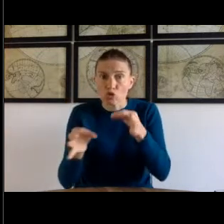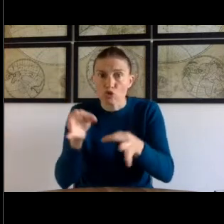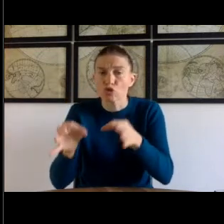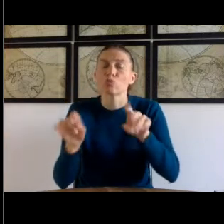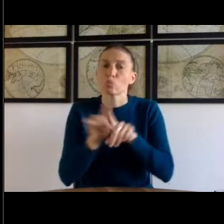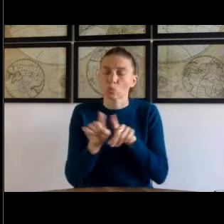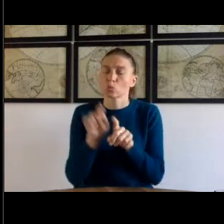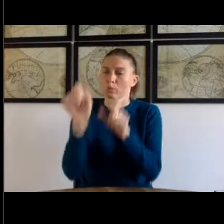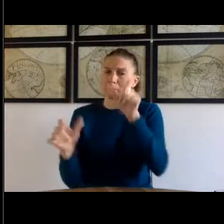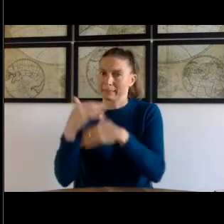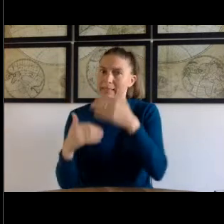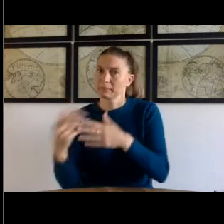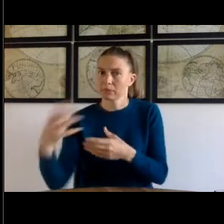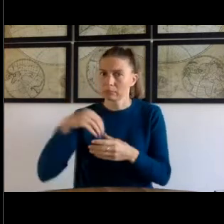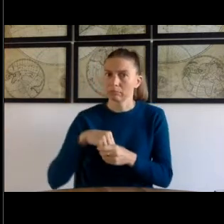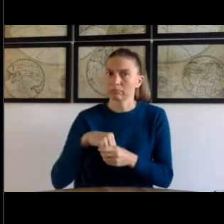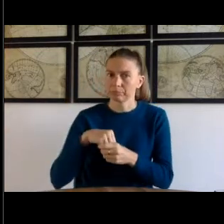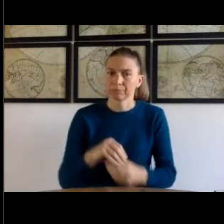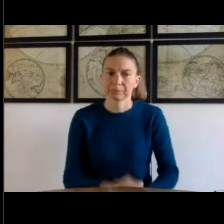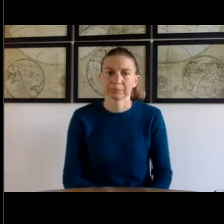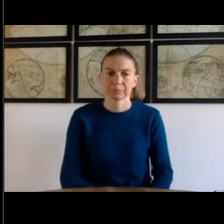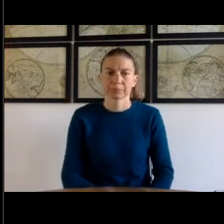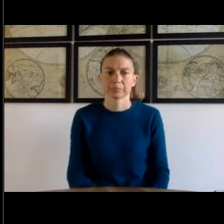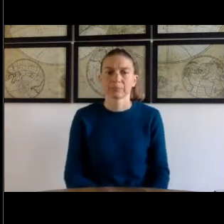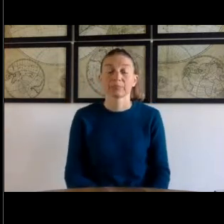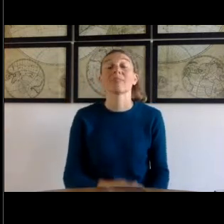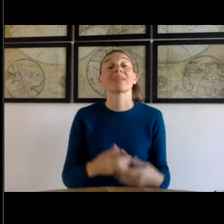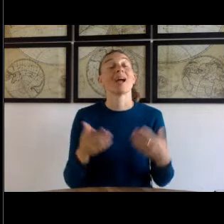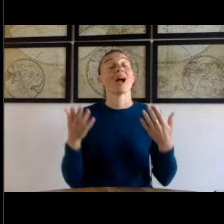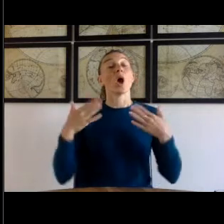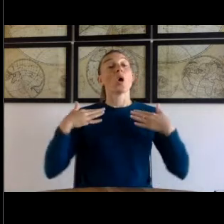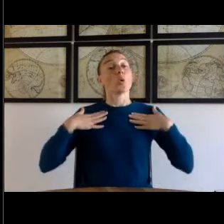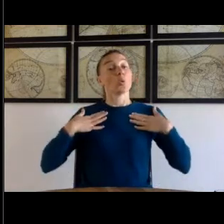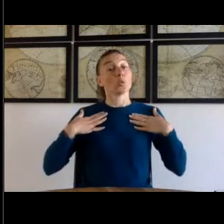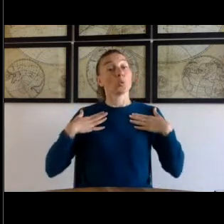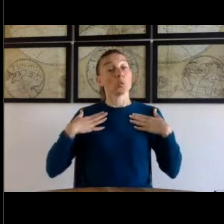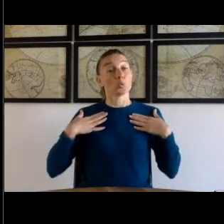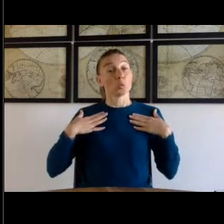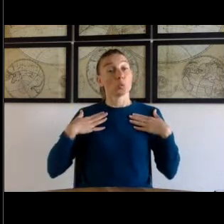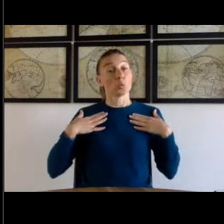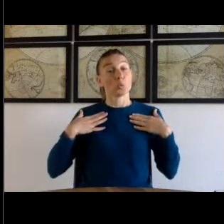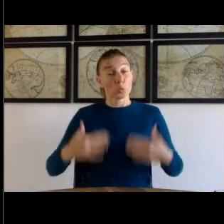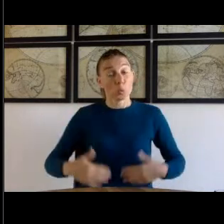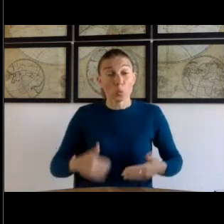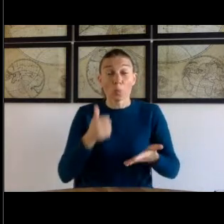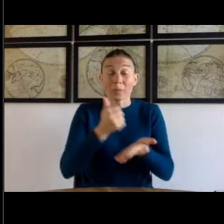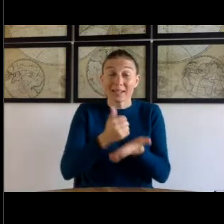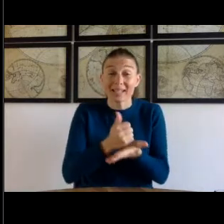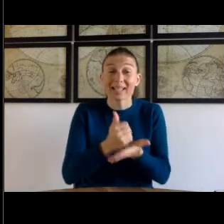As for humanitarian action practices, we also need to strengthen these ones